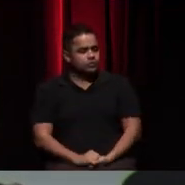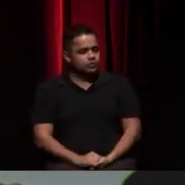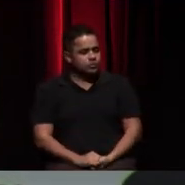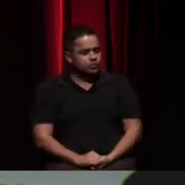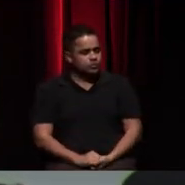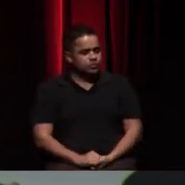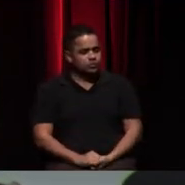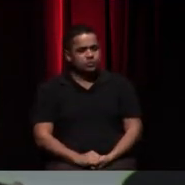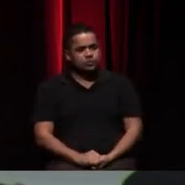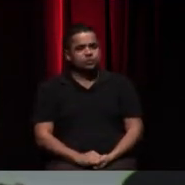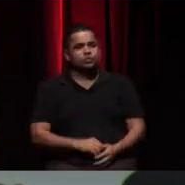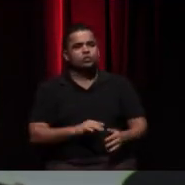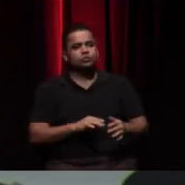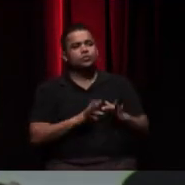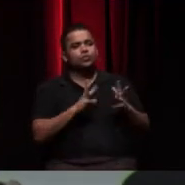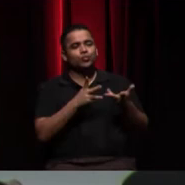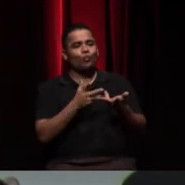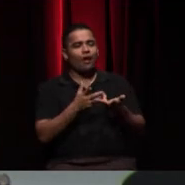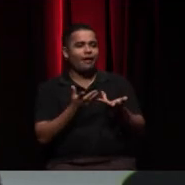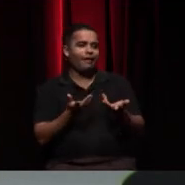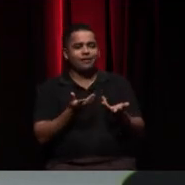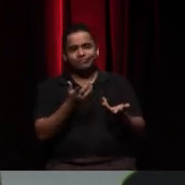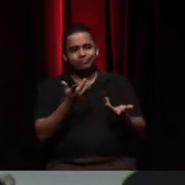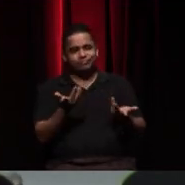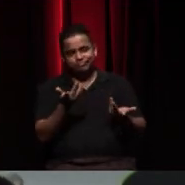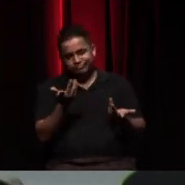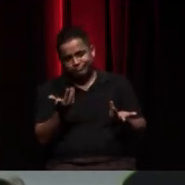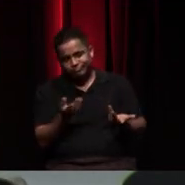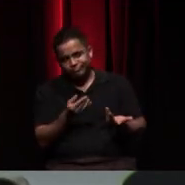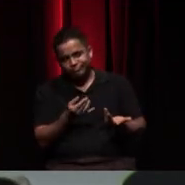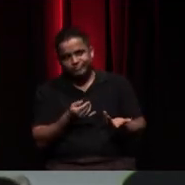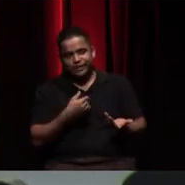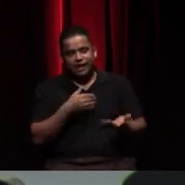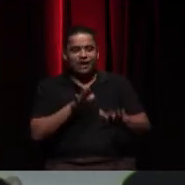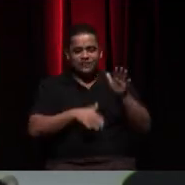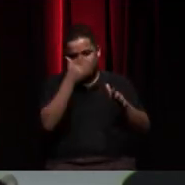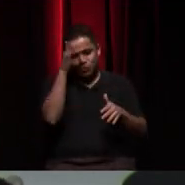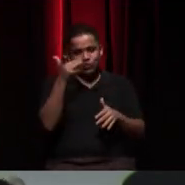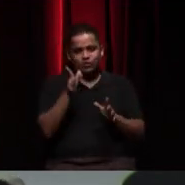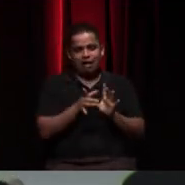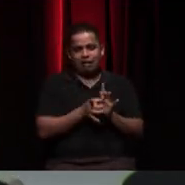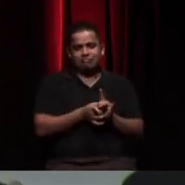everything goes in waves. You lose part of your independence as journalist to go along with the wave.